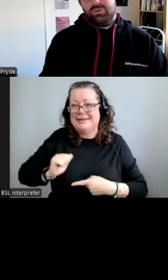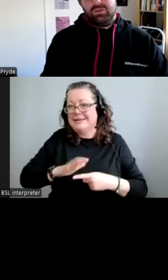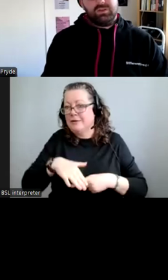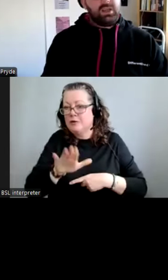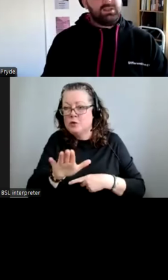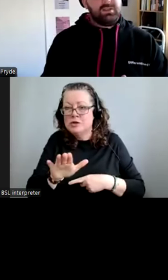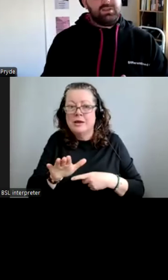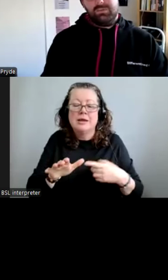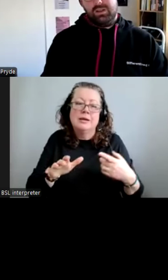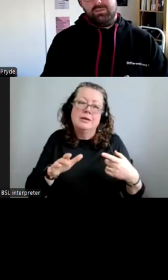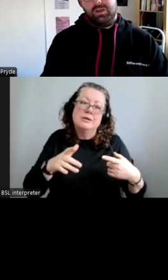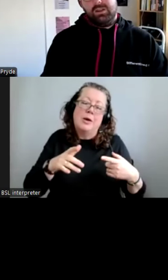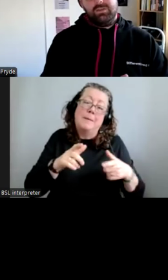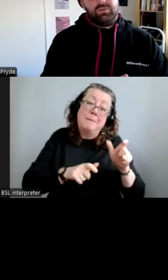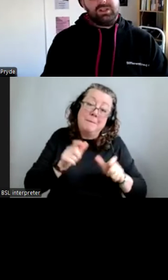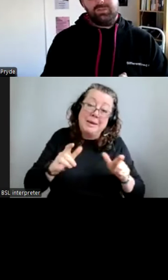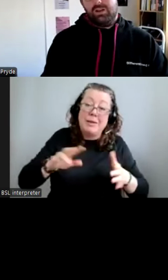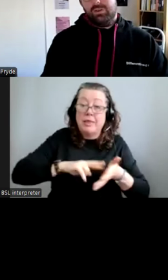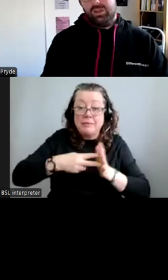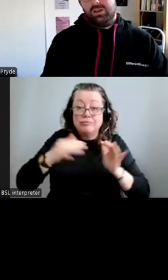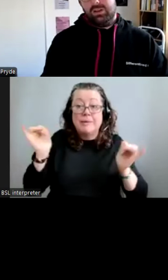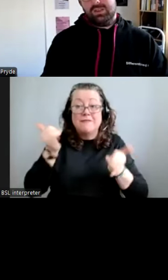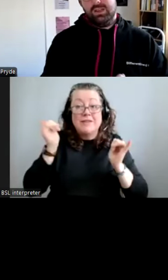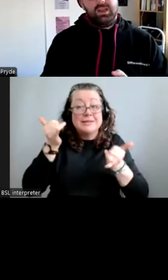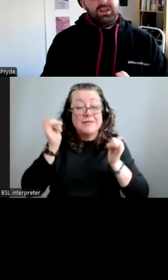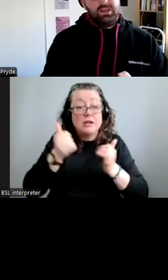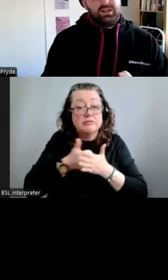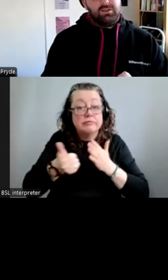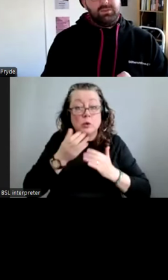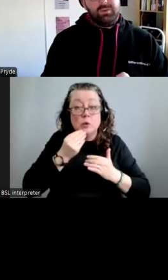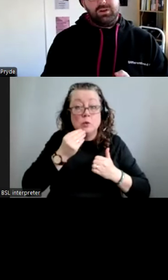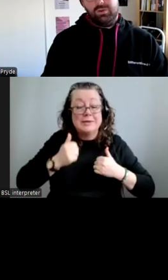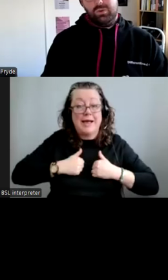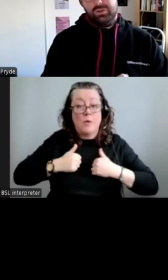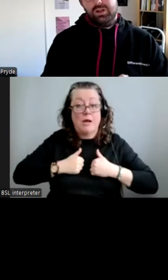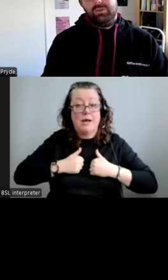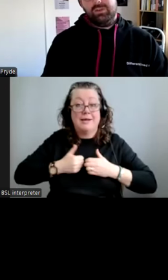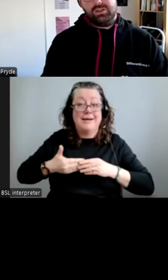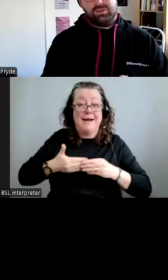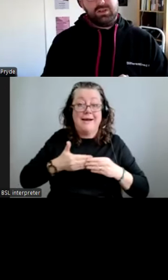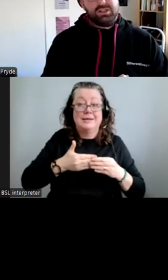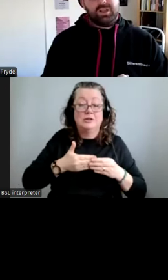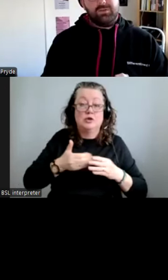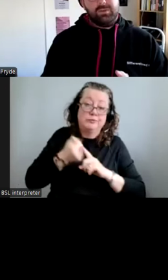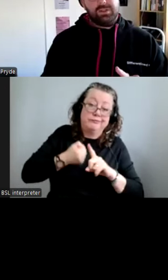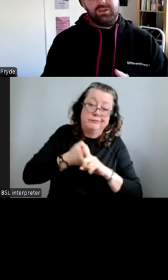people use our guides to anticipate demand for raised platform areas, and allow them to put on hold a couple of additional raised platforms